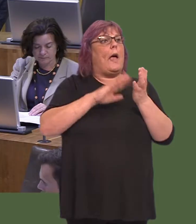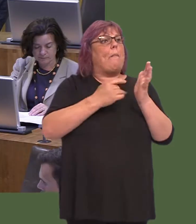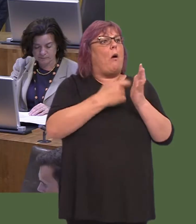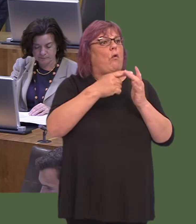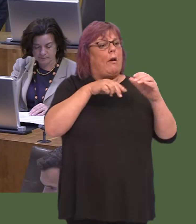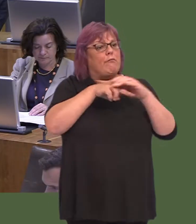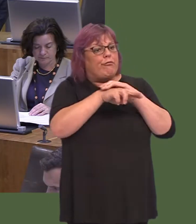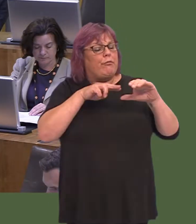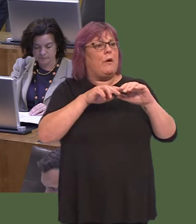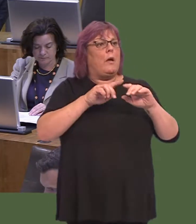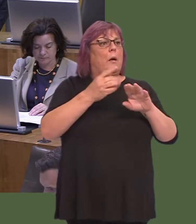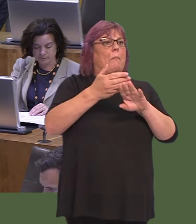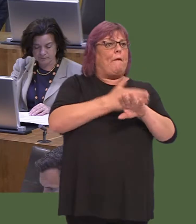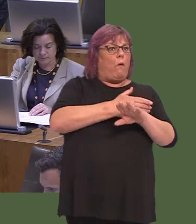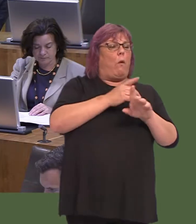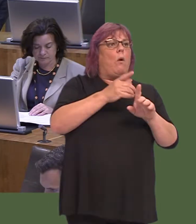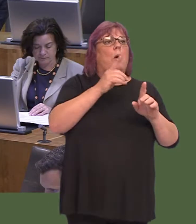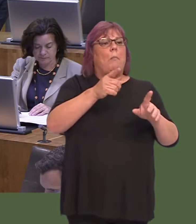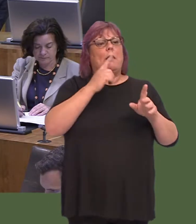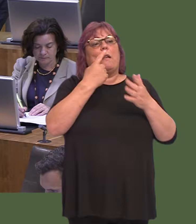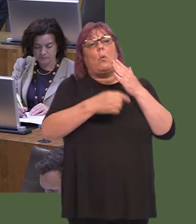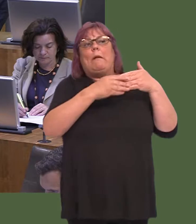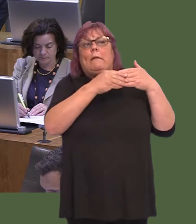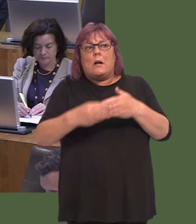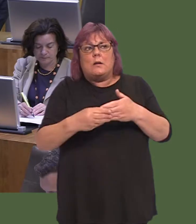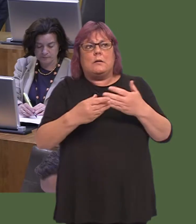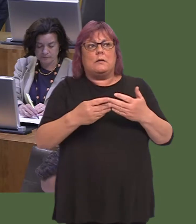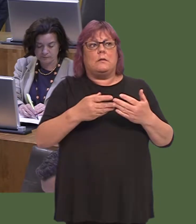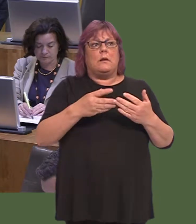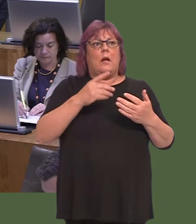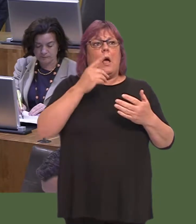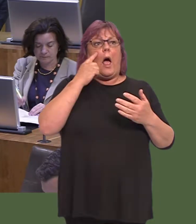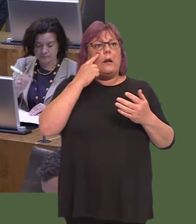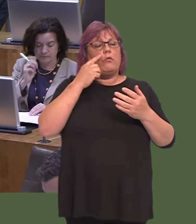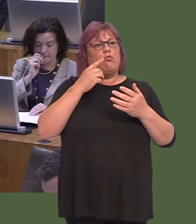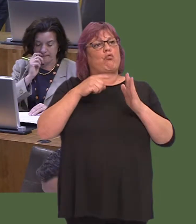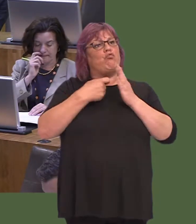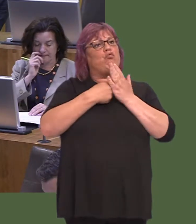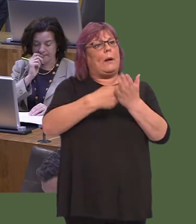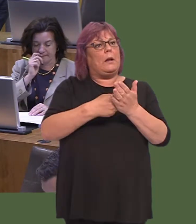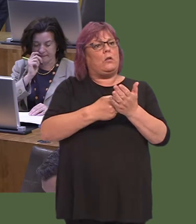NICE is reviewing its guidance and is expected to issue recommendations in the early part of next year.